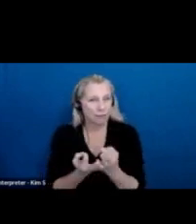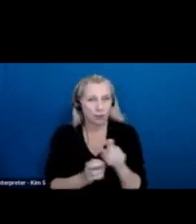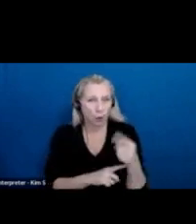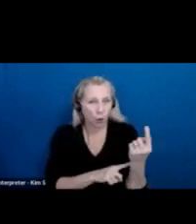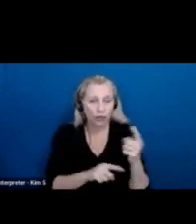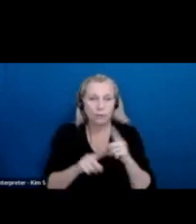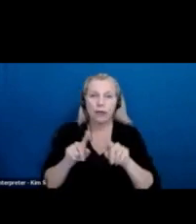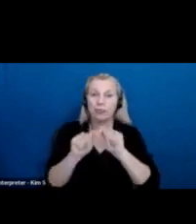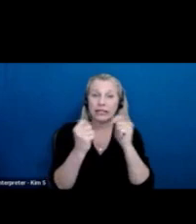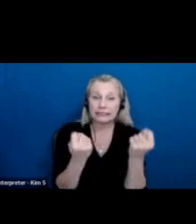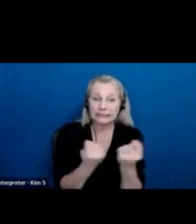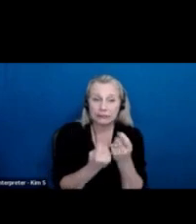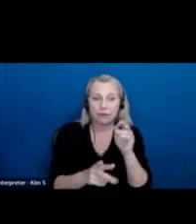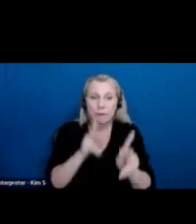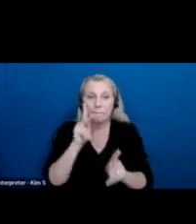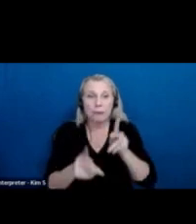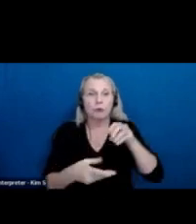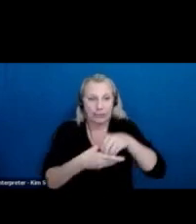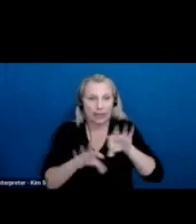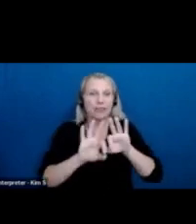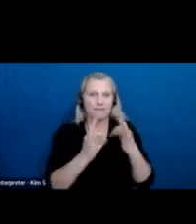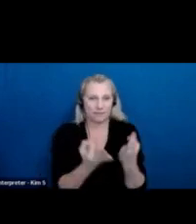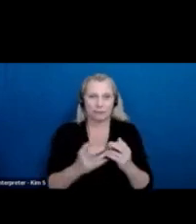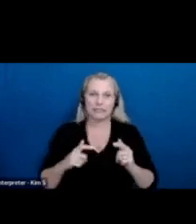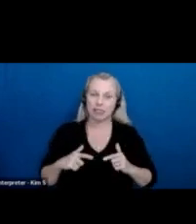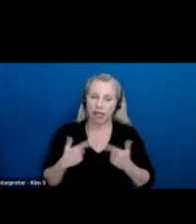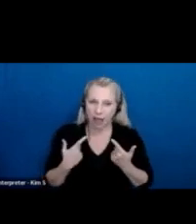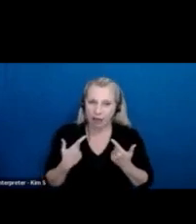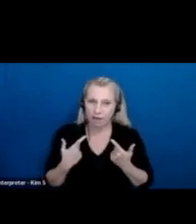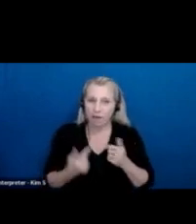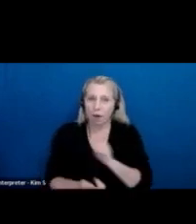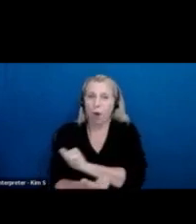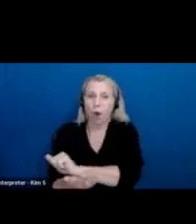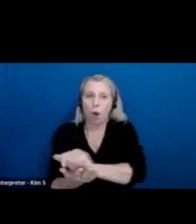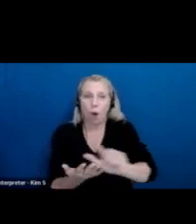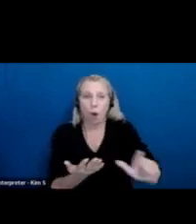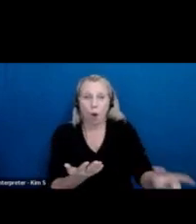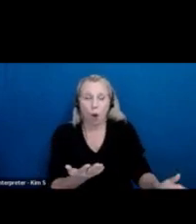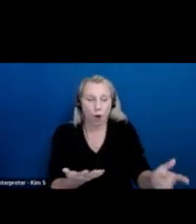are relevant people that are in the family's lives. And they're all coming together to develop